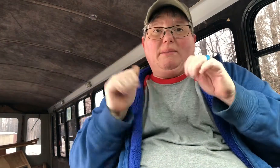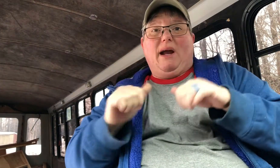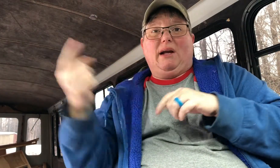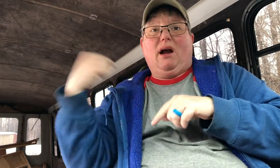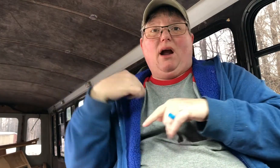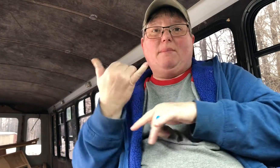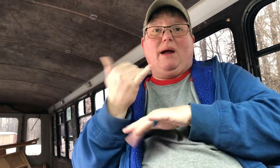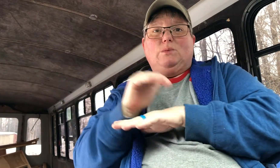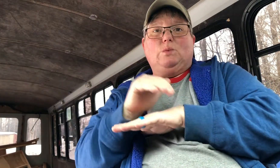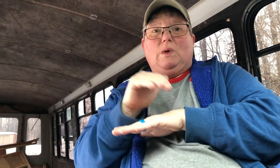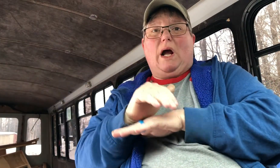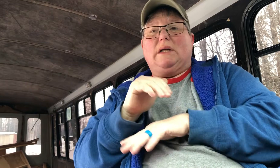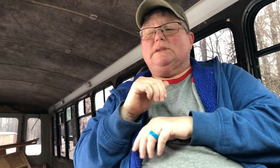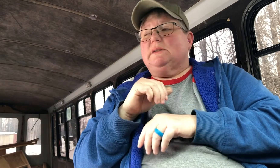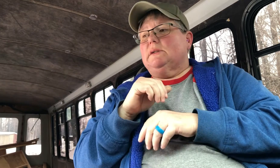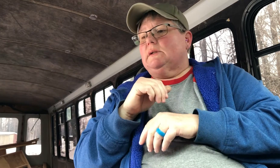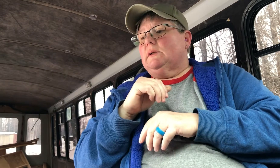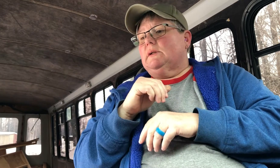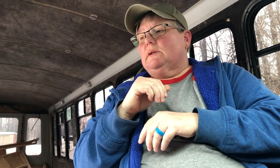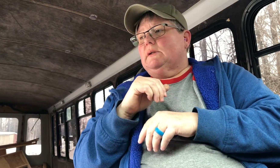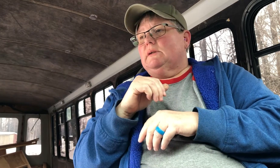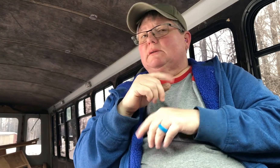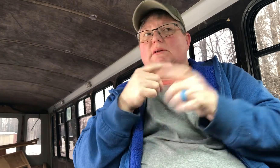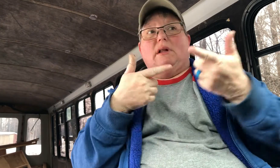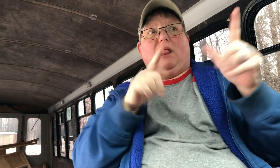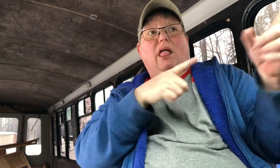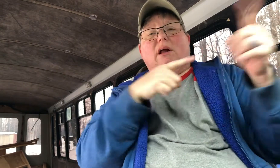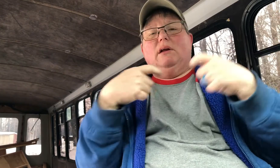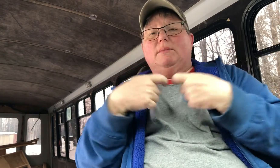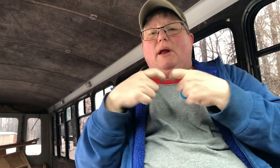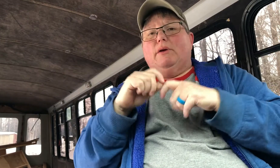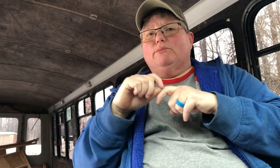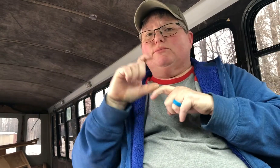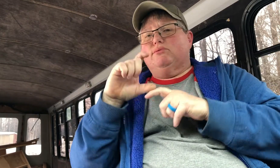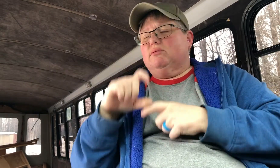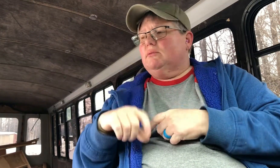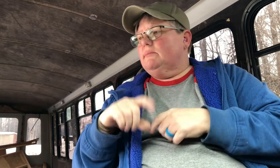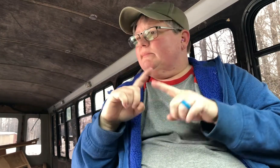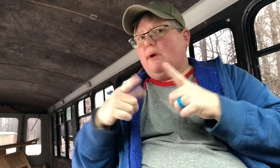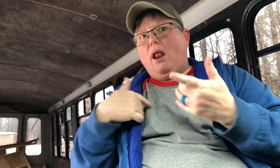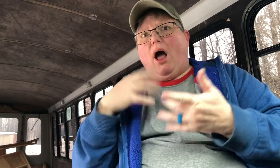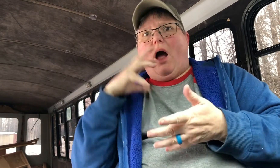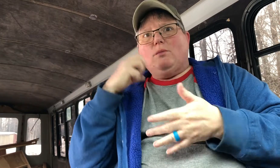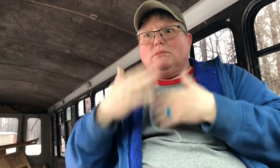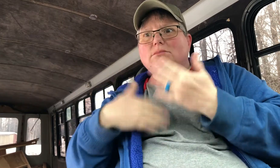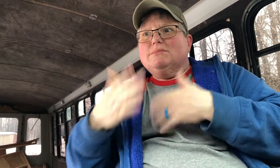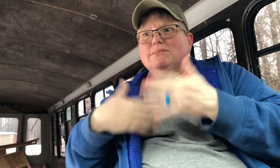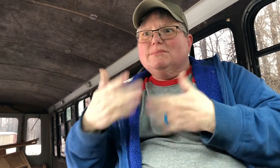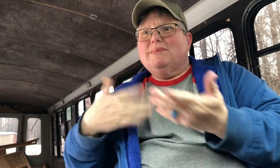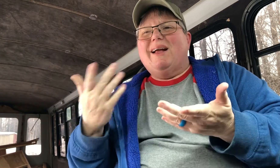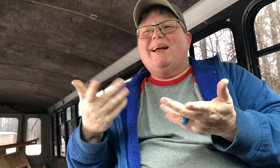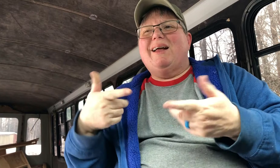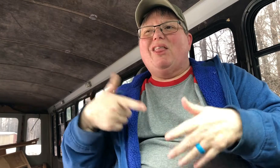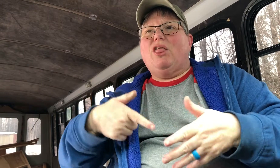maybe I can come back out tonight and let the battery recharge but I was like on a roll and then...uhh